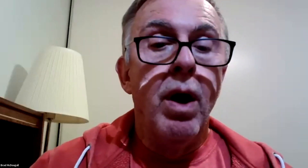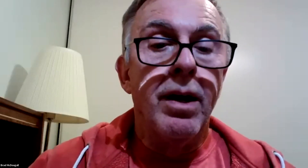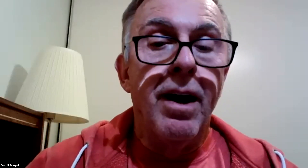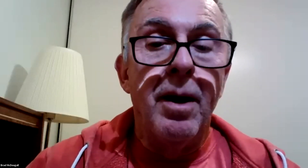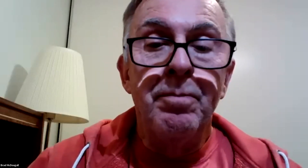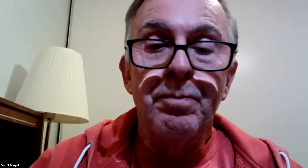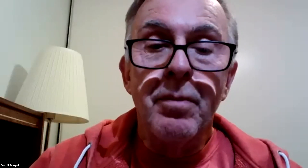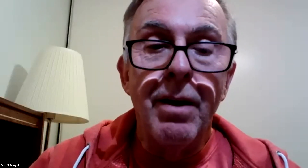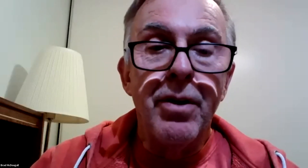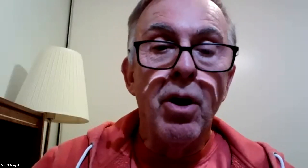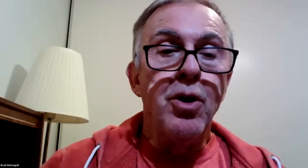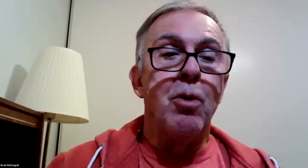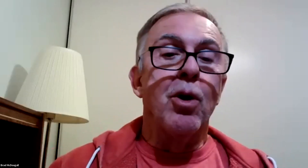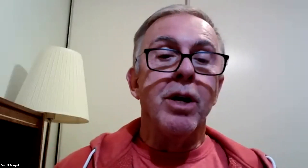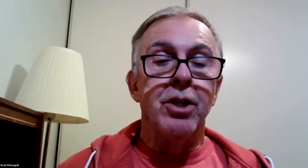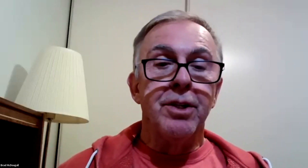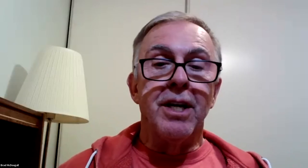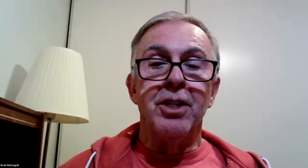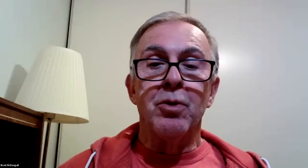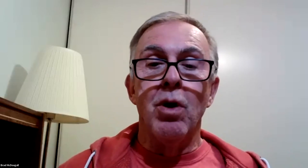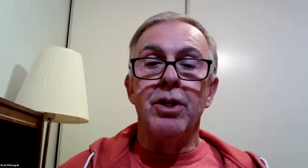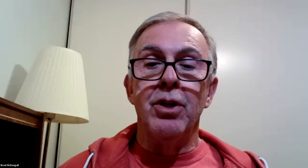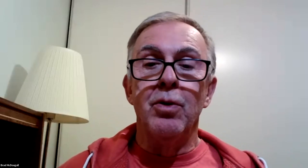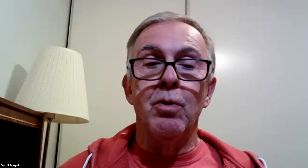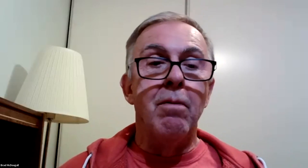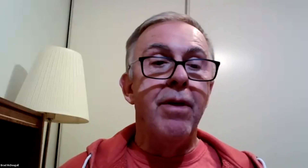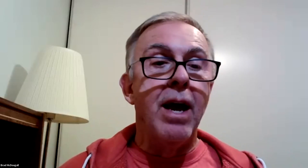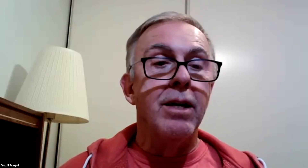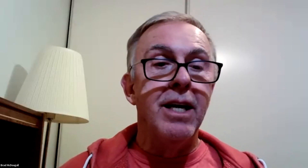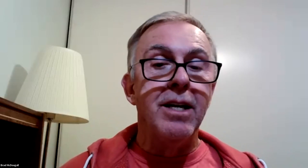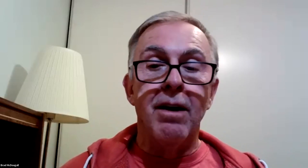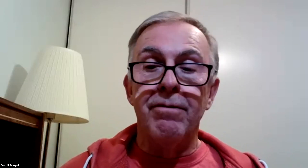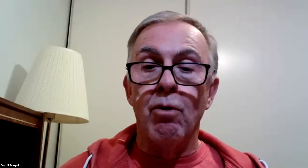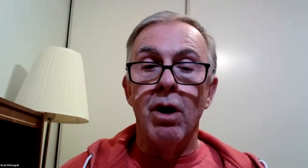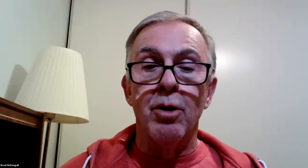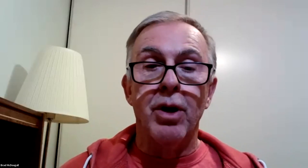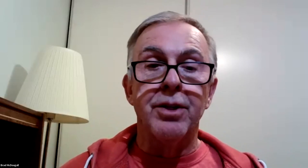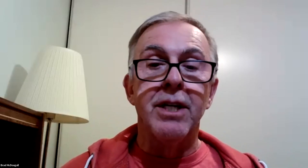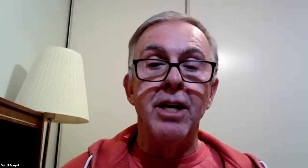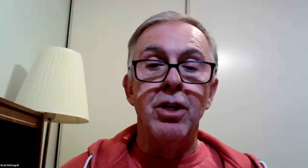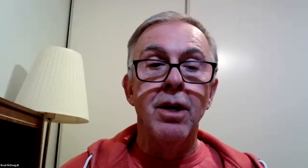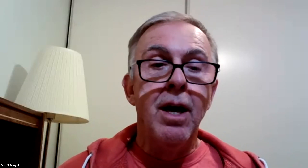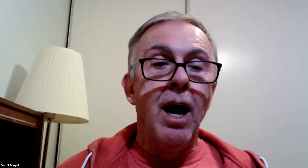Well, if there are no more questions, I just want to thank Anita for her presentation.